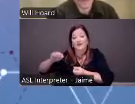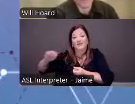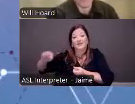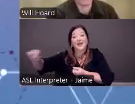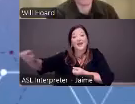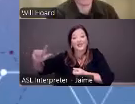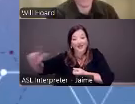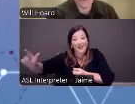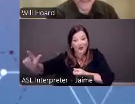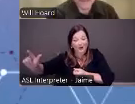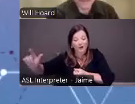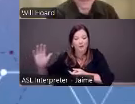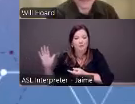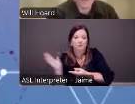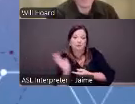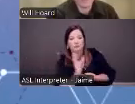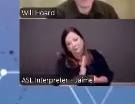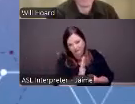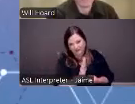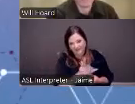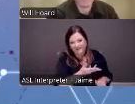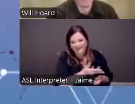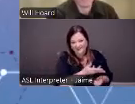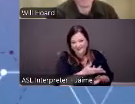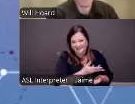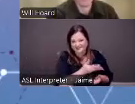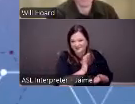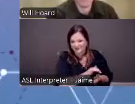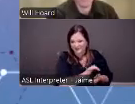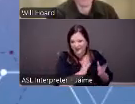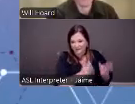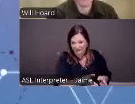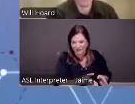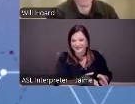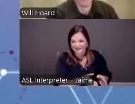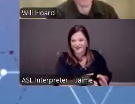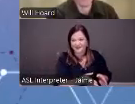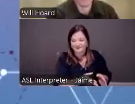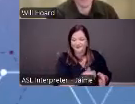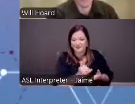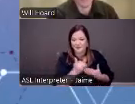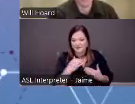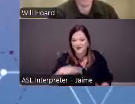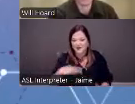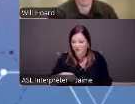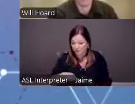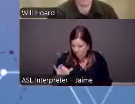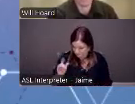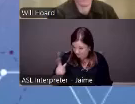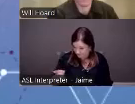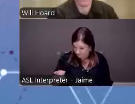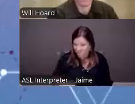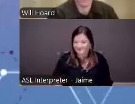came across in your interactions with this participant in a way that was helpful. Is that accurate? Yeah.